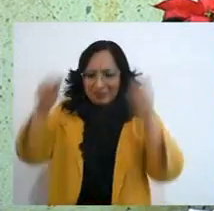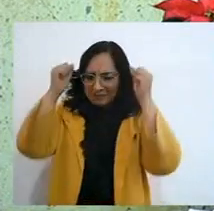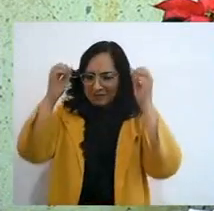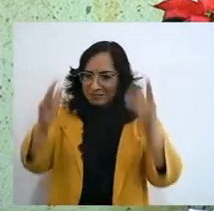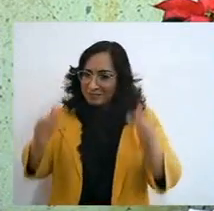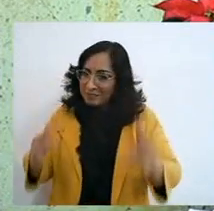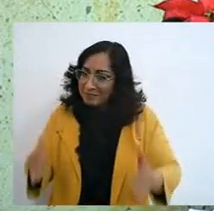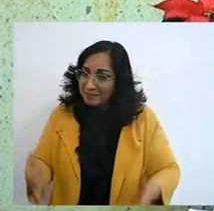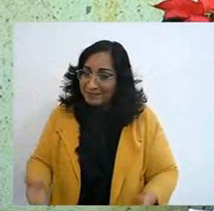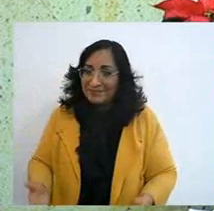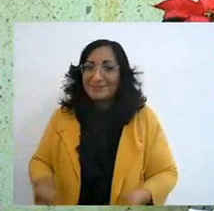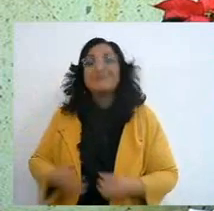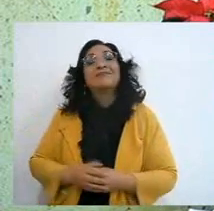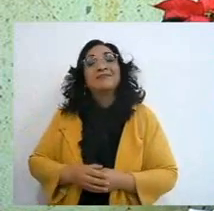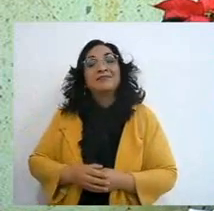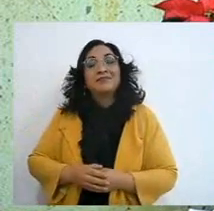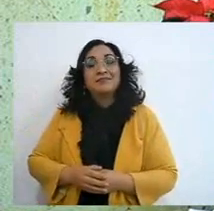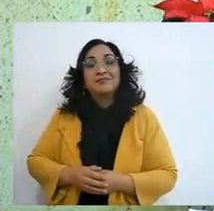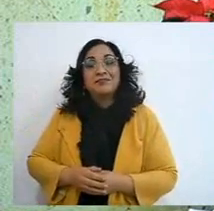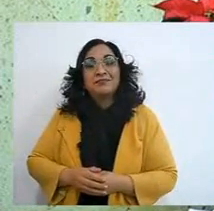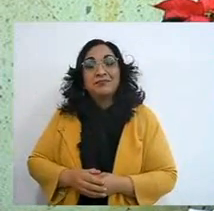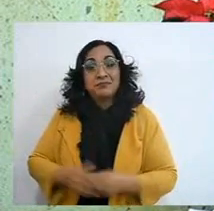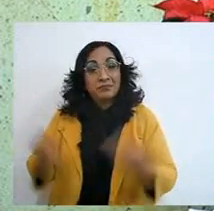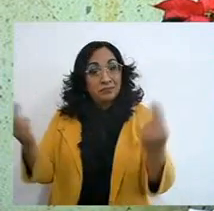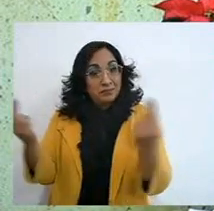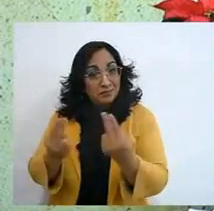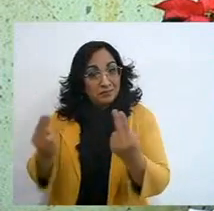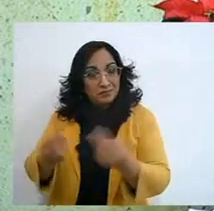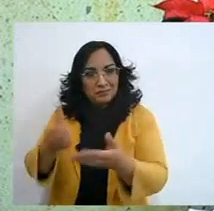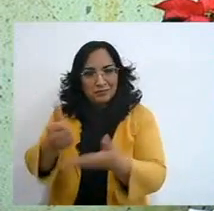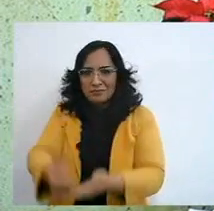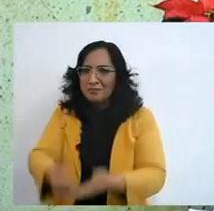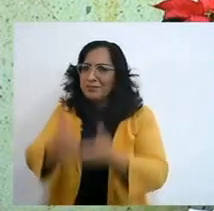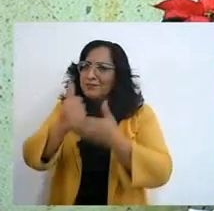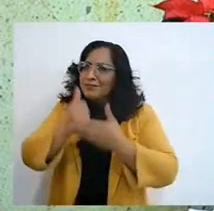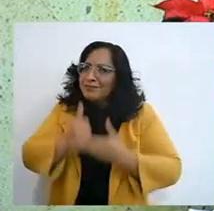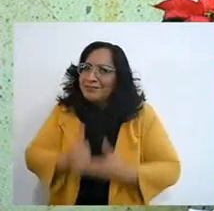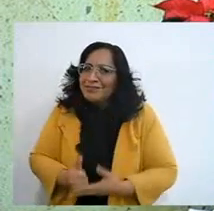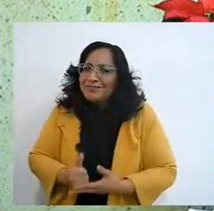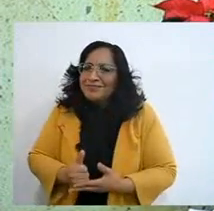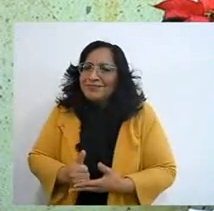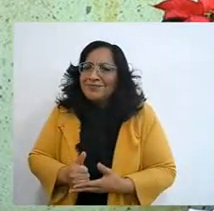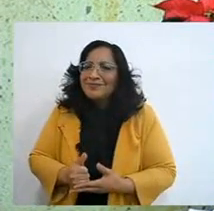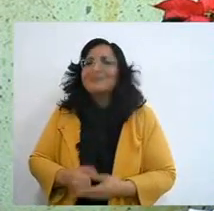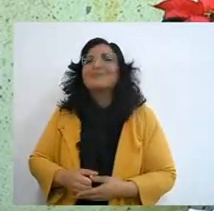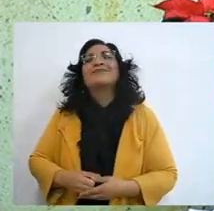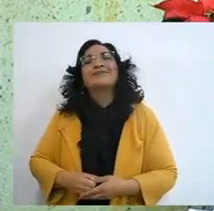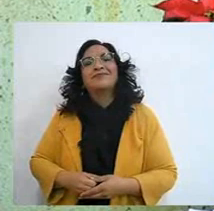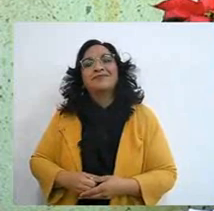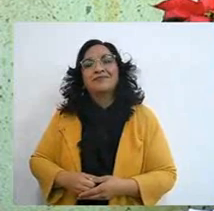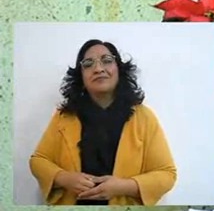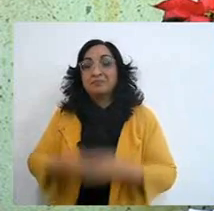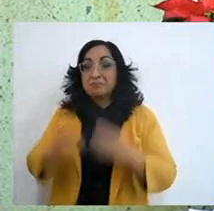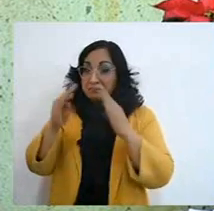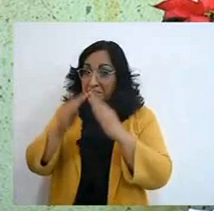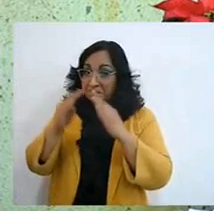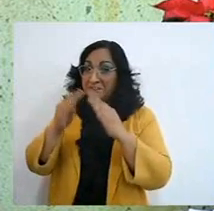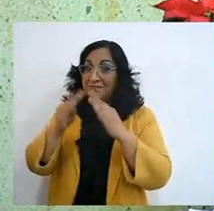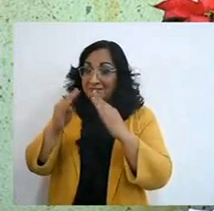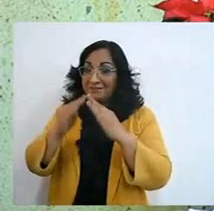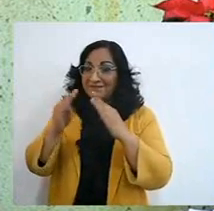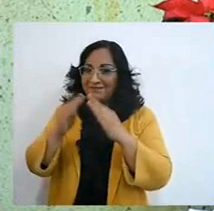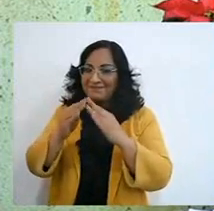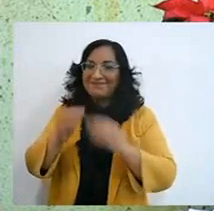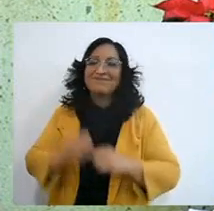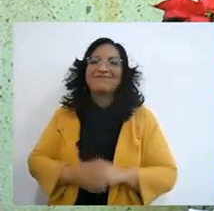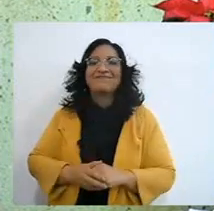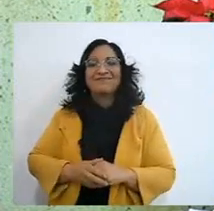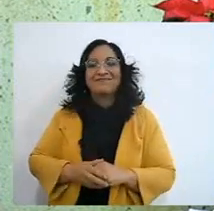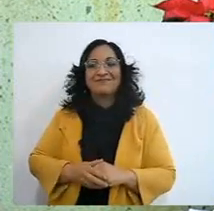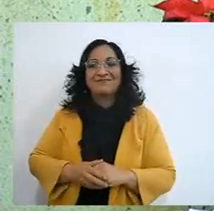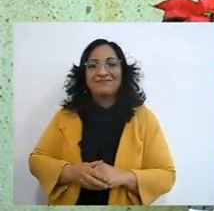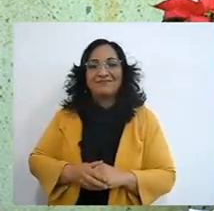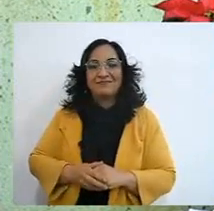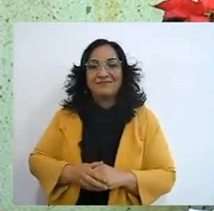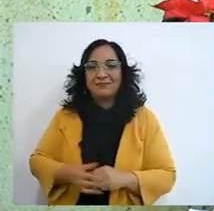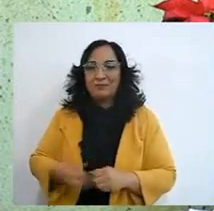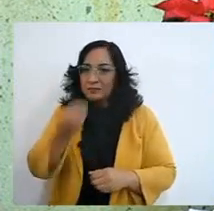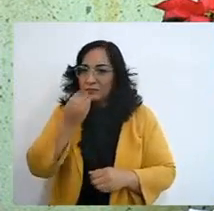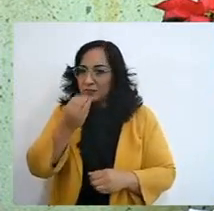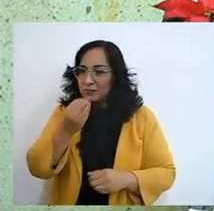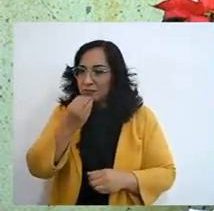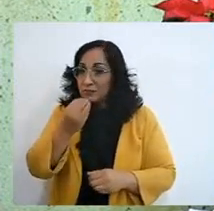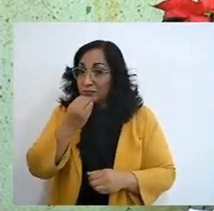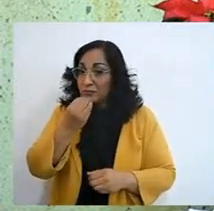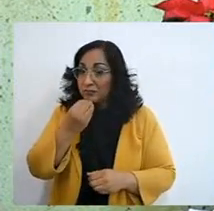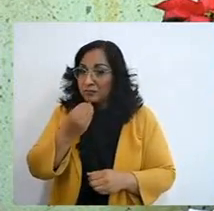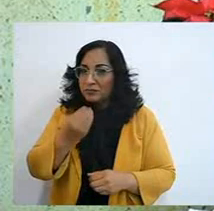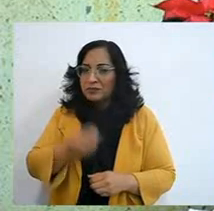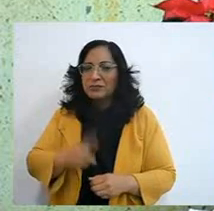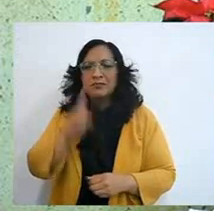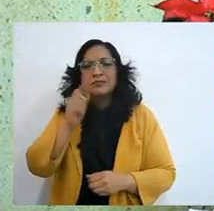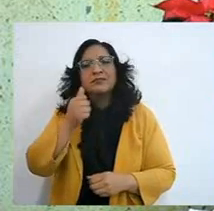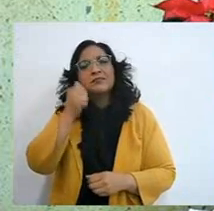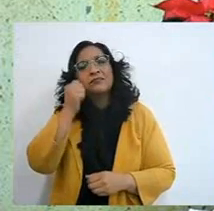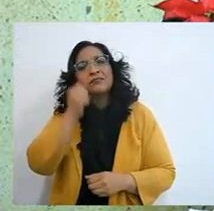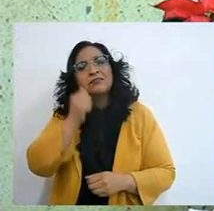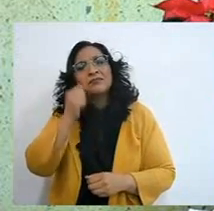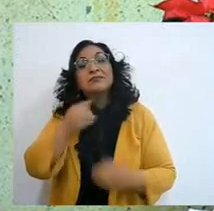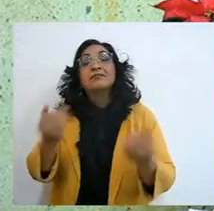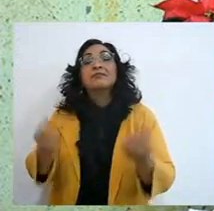began to fulfill the desires of my heart, a little house, from food, never lacked, Blessed be the Lord,